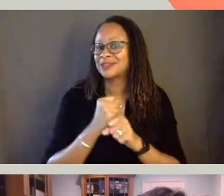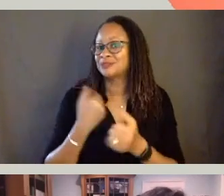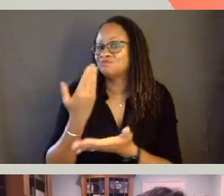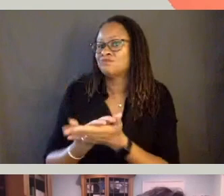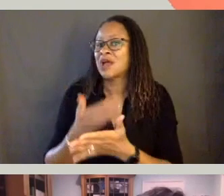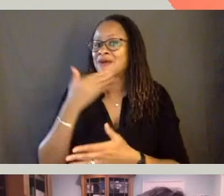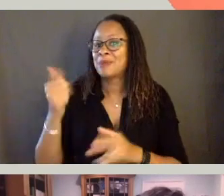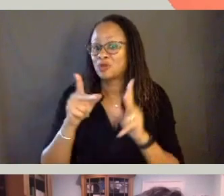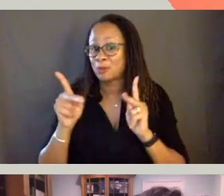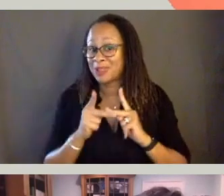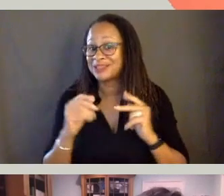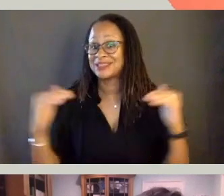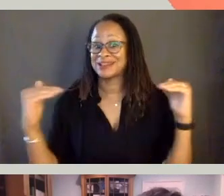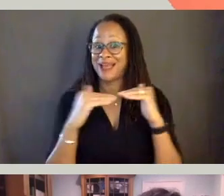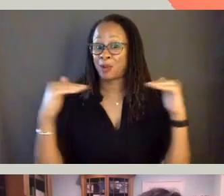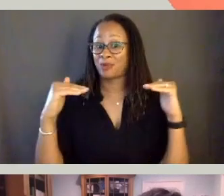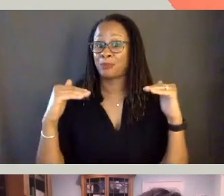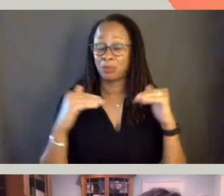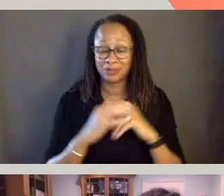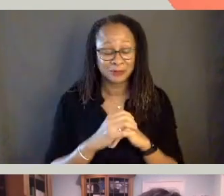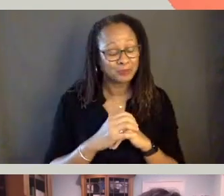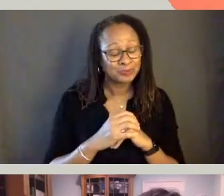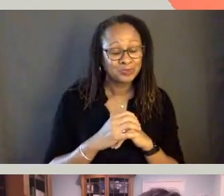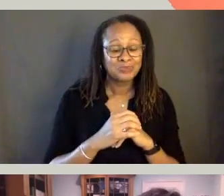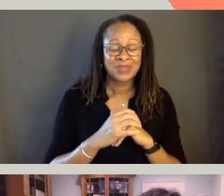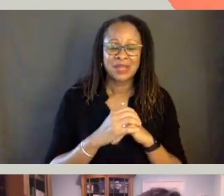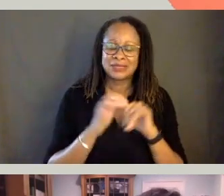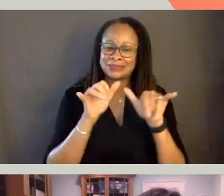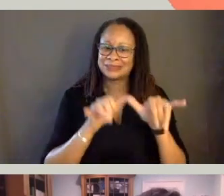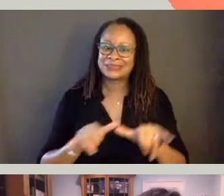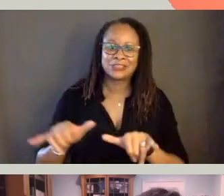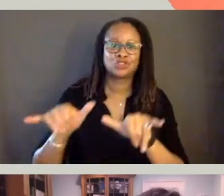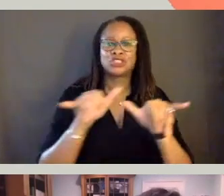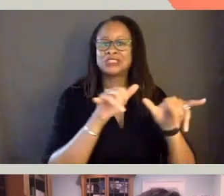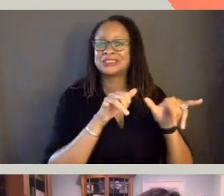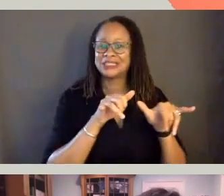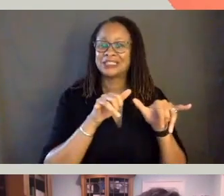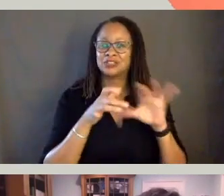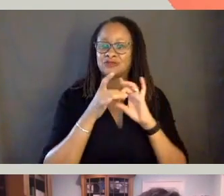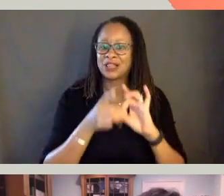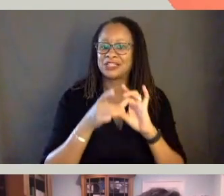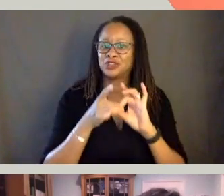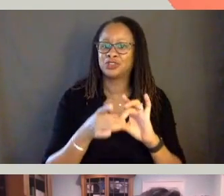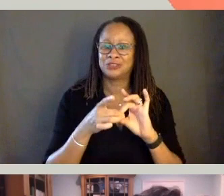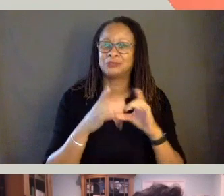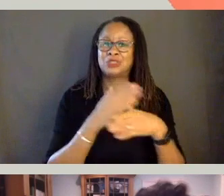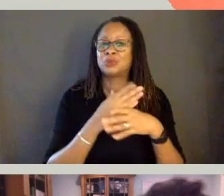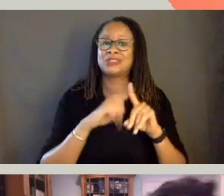in an equitable synergistic relationship between different parties.